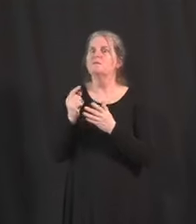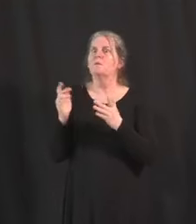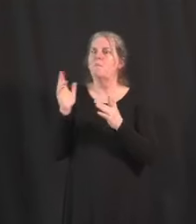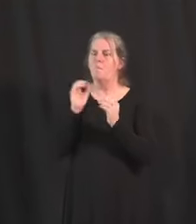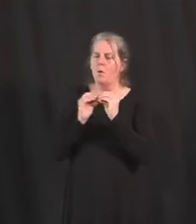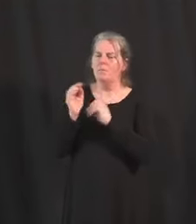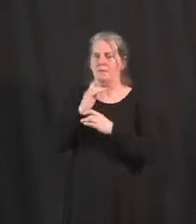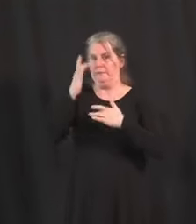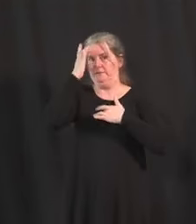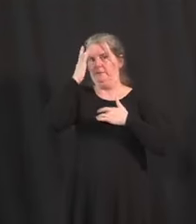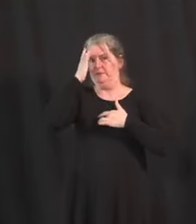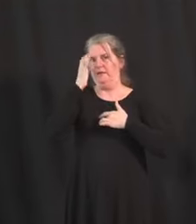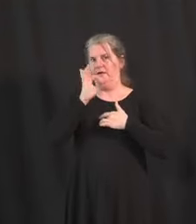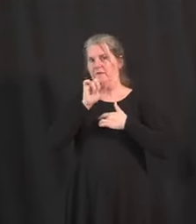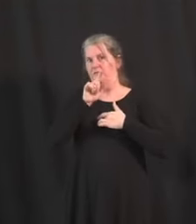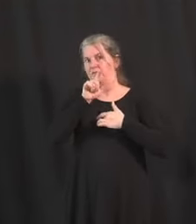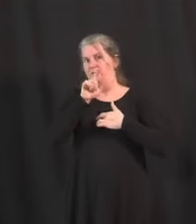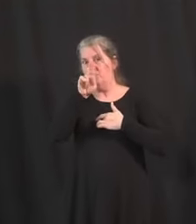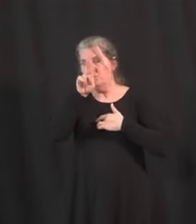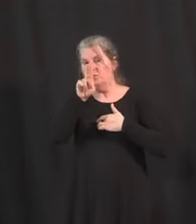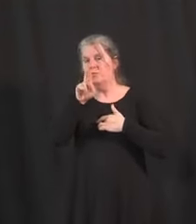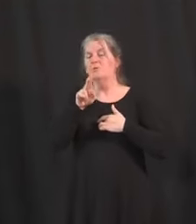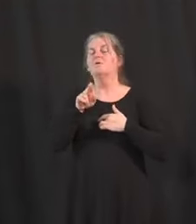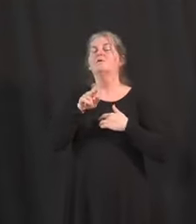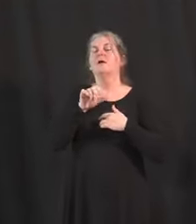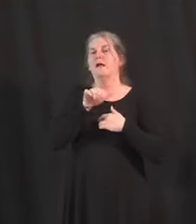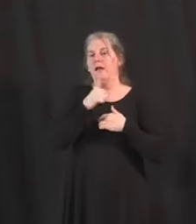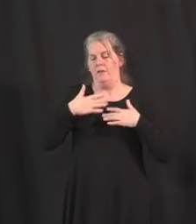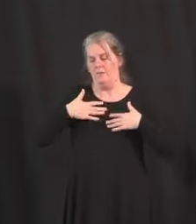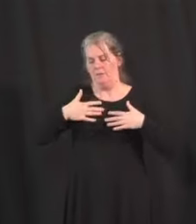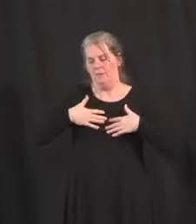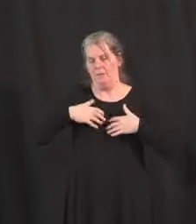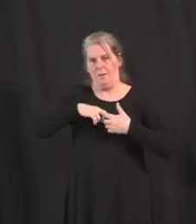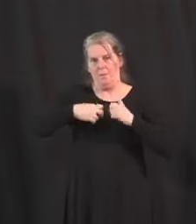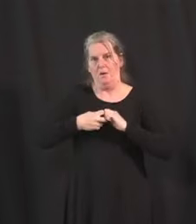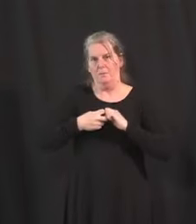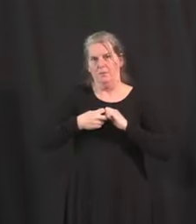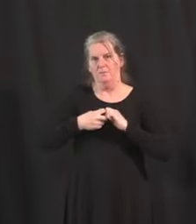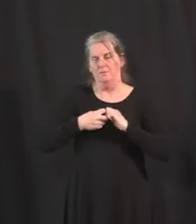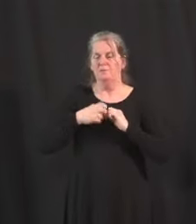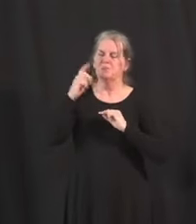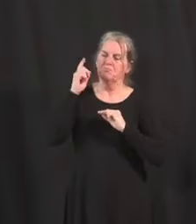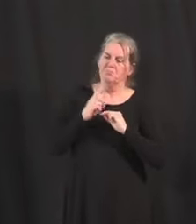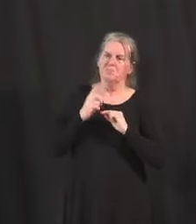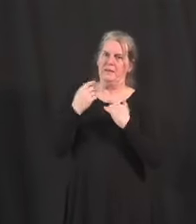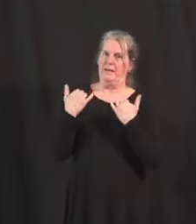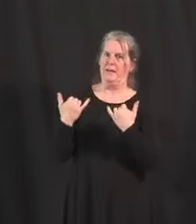INFLUENZA AND OTHER RESPIRATORY ILLNESSES IN THE TERRITORY.